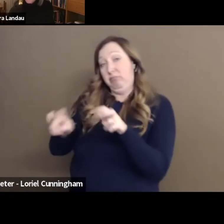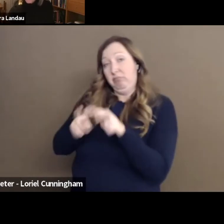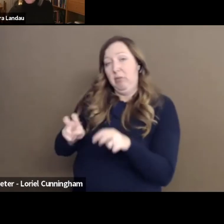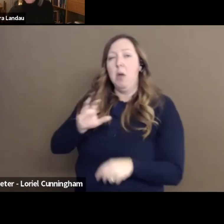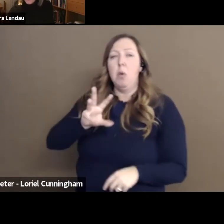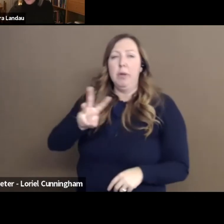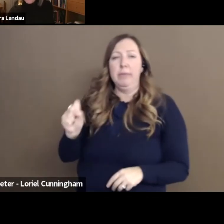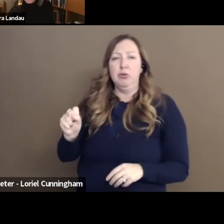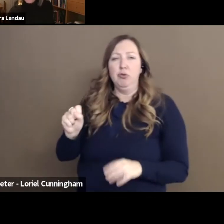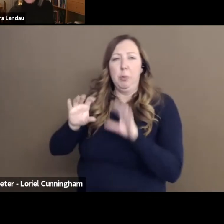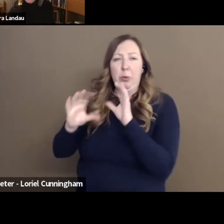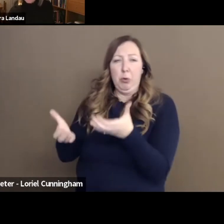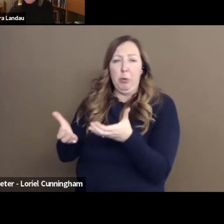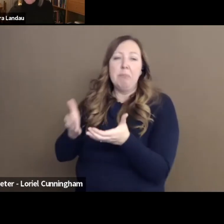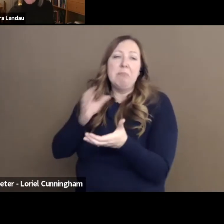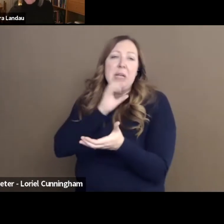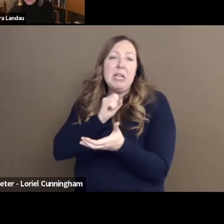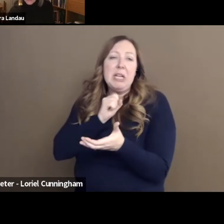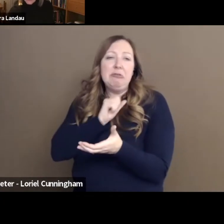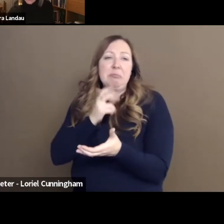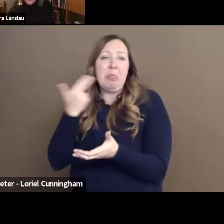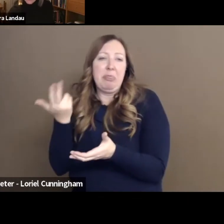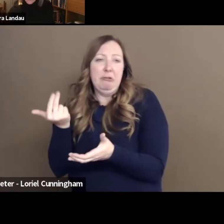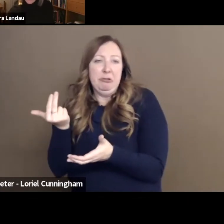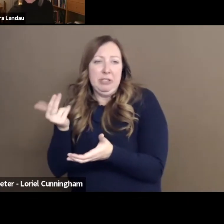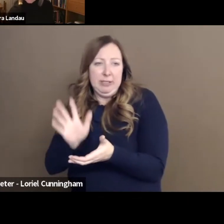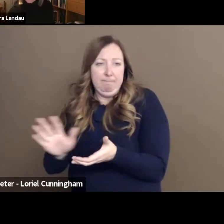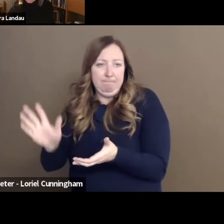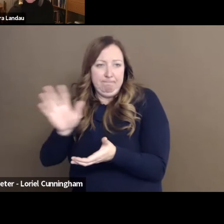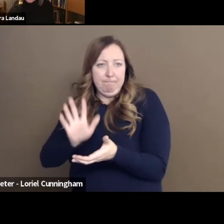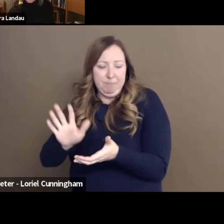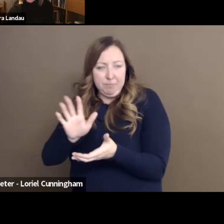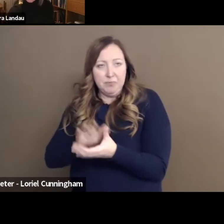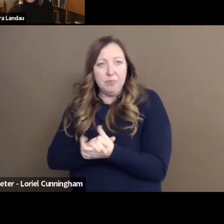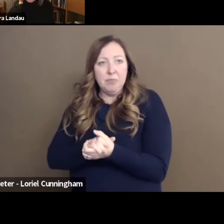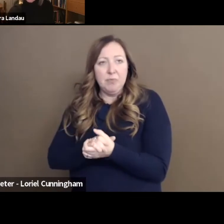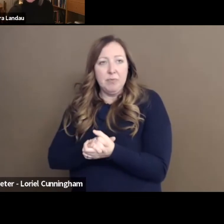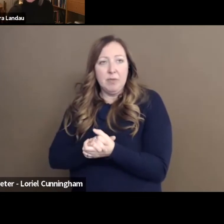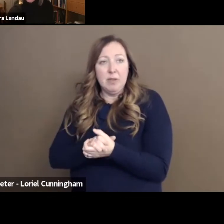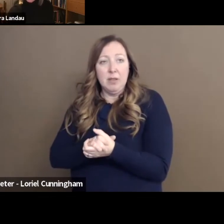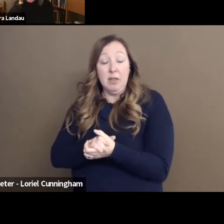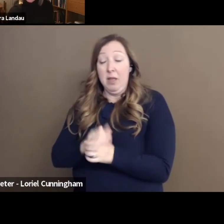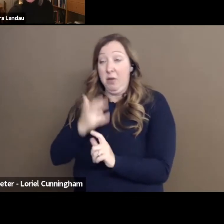what you've got is an equivalence essentially